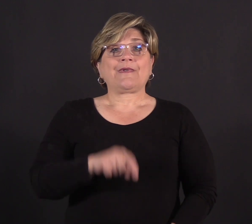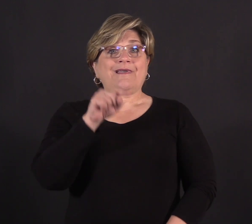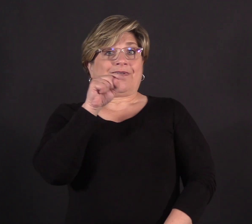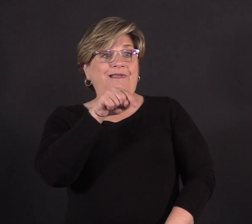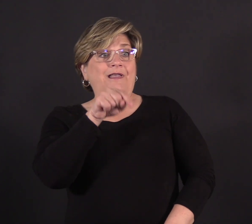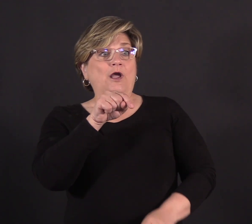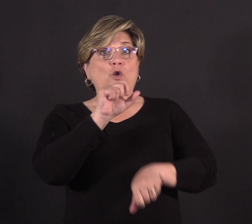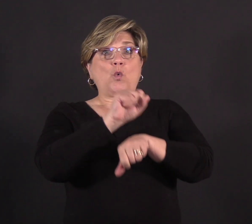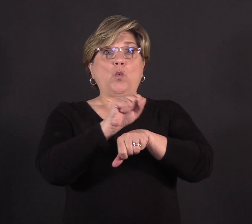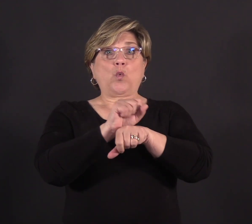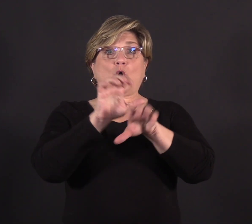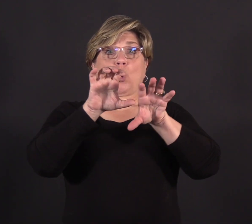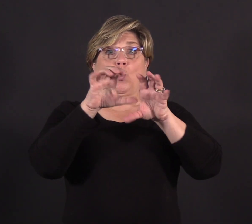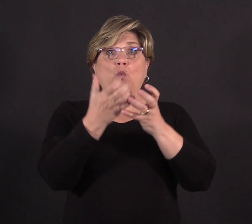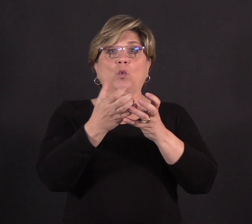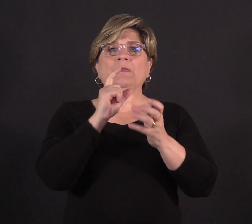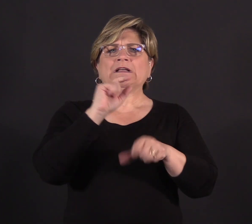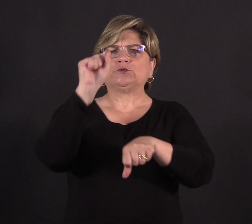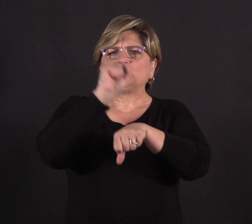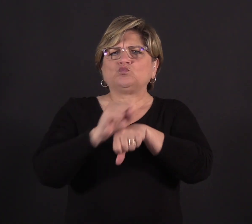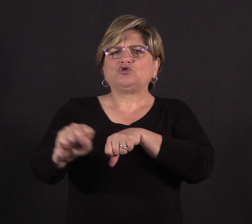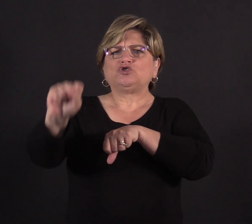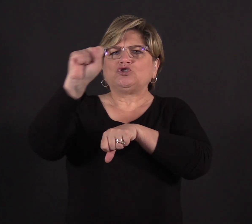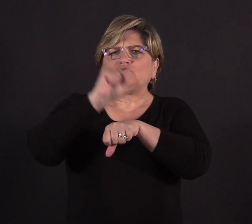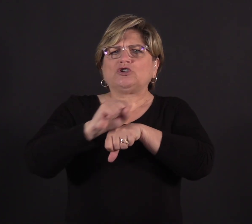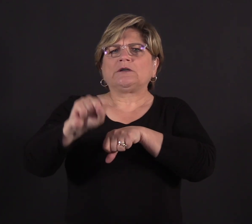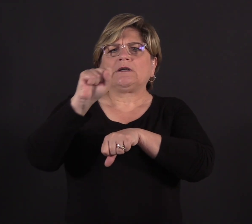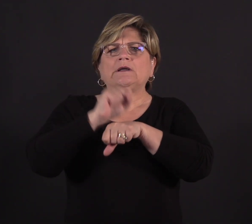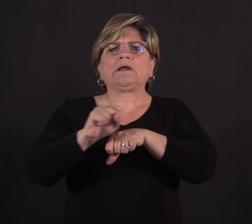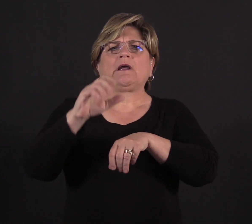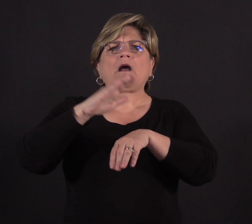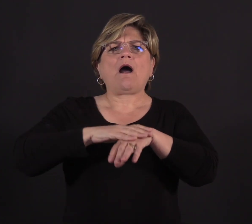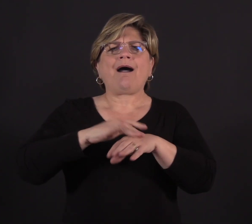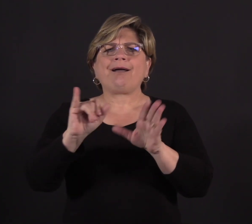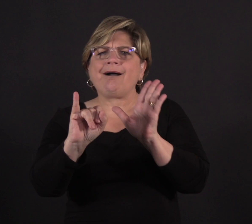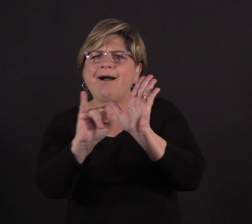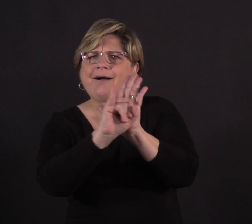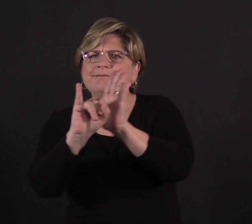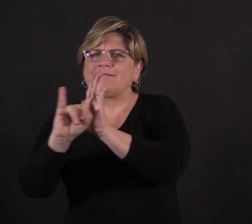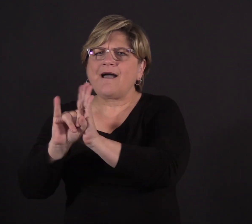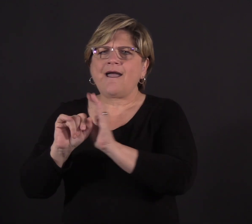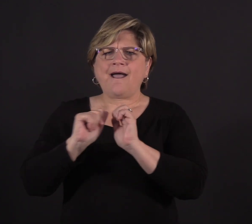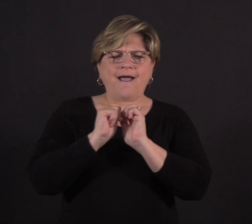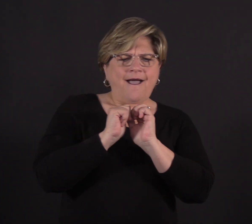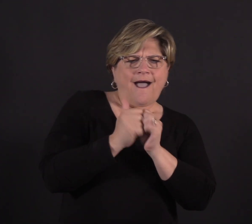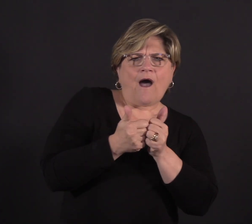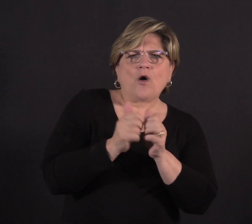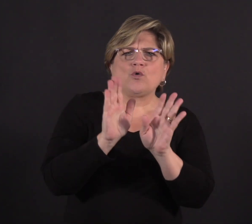The workgroup is working on identifying how children’s language is being assessed